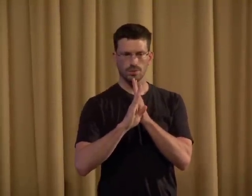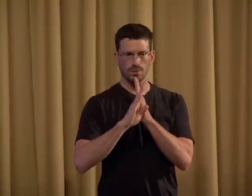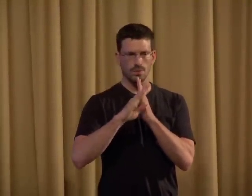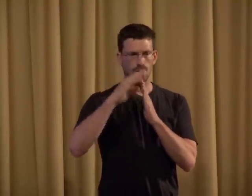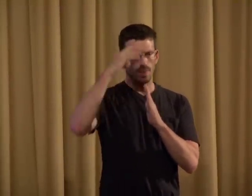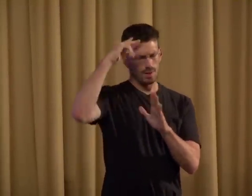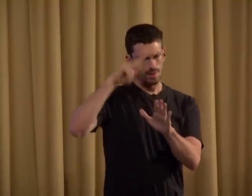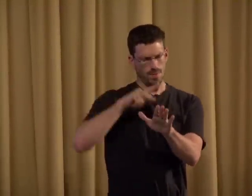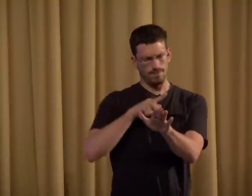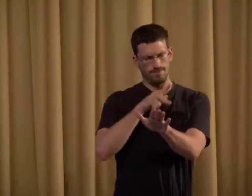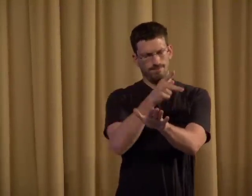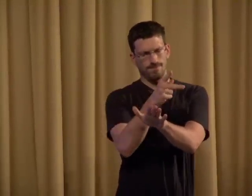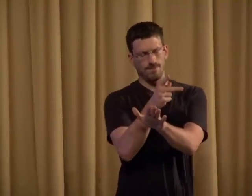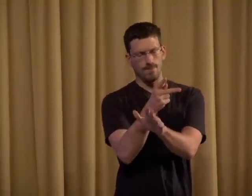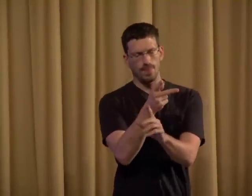We went back to the bus. He was under it.